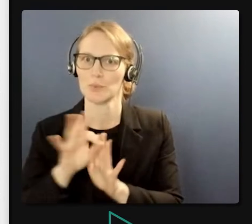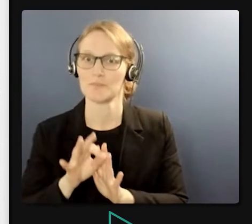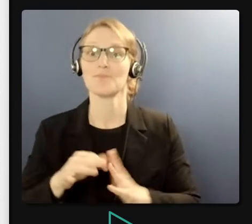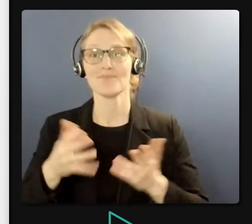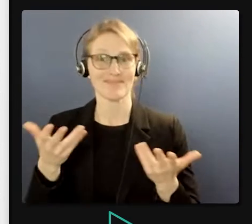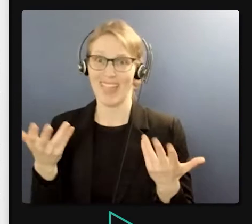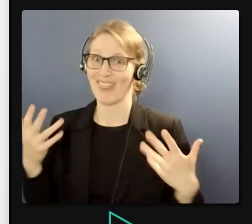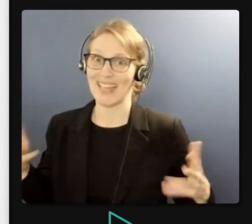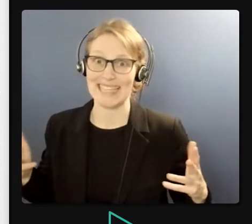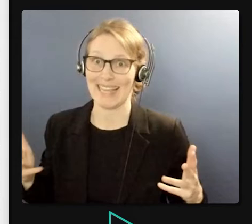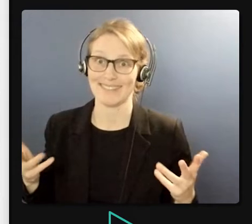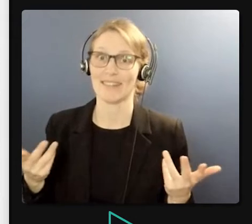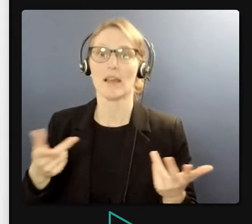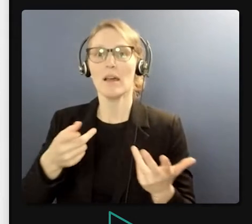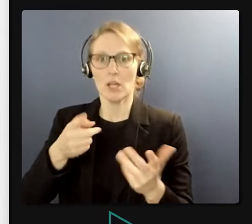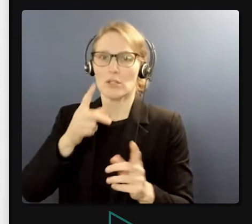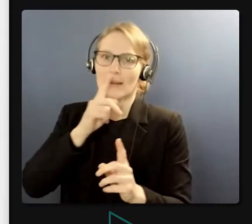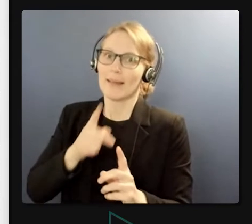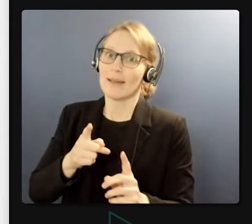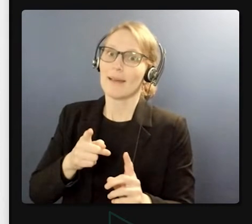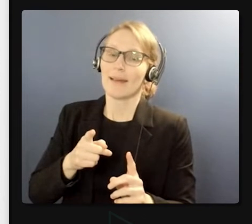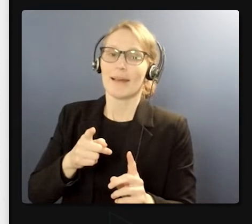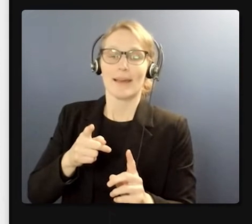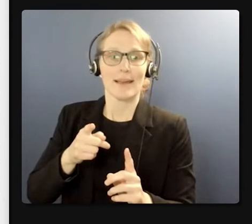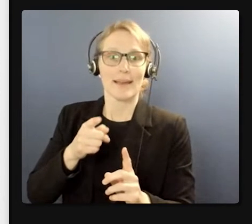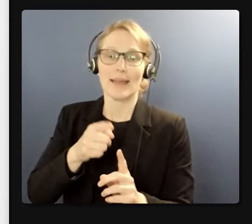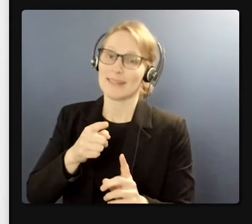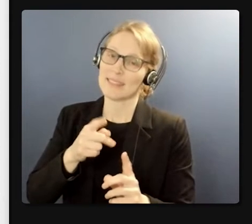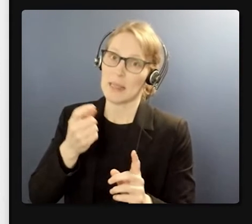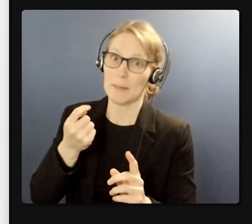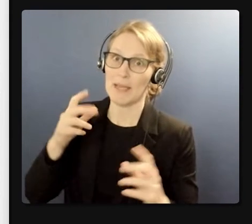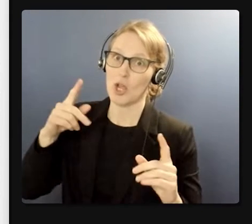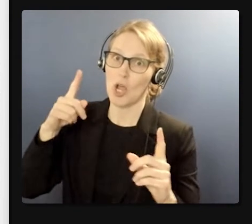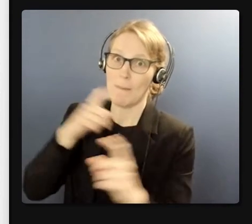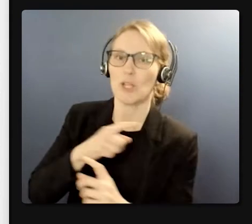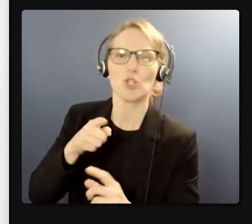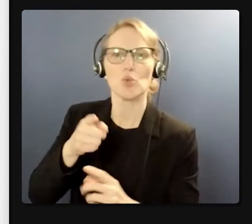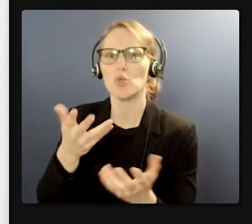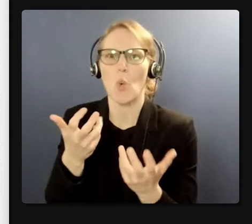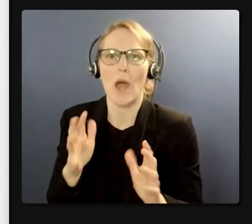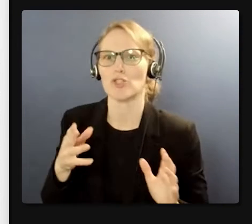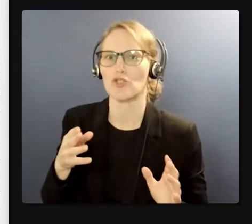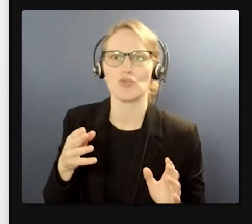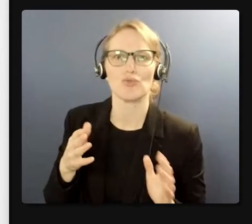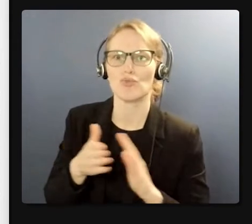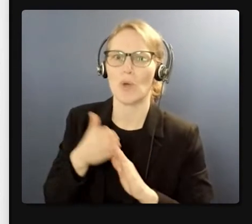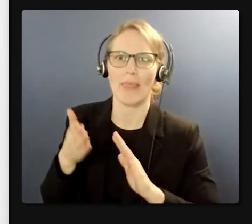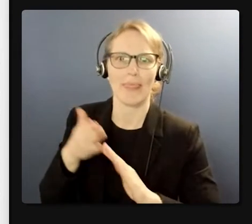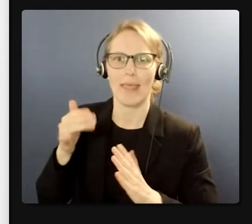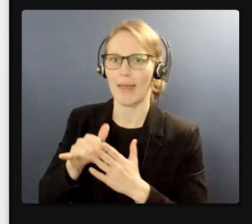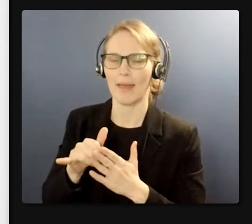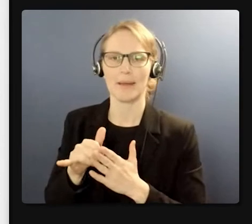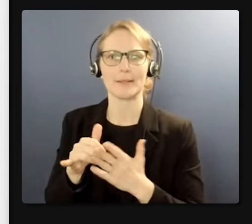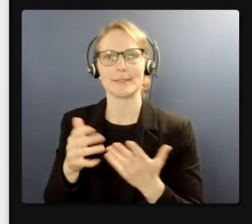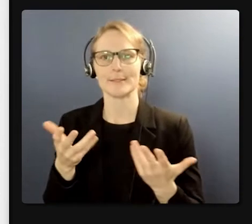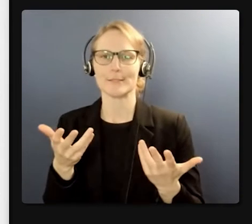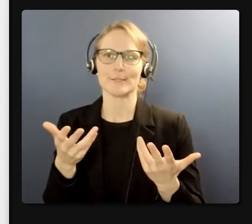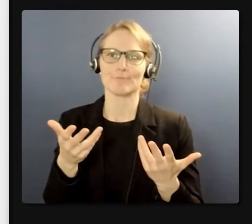The thing is, this is quite complex shade, and you probably don't want to do it in run time.